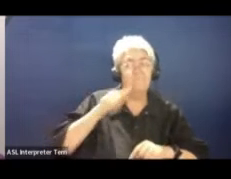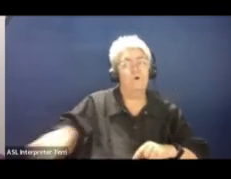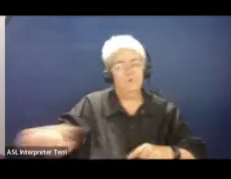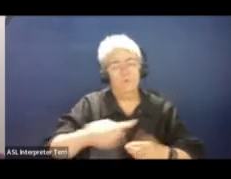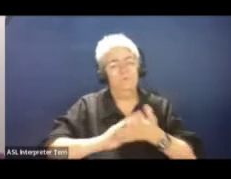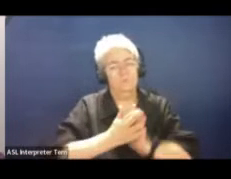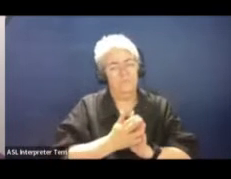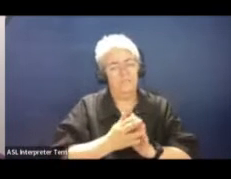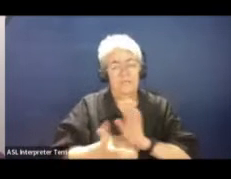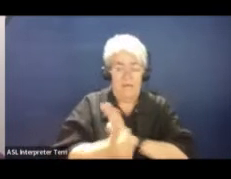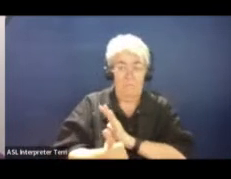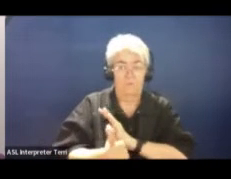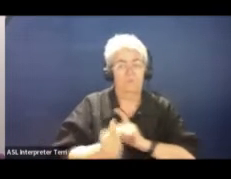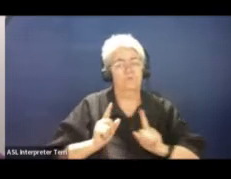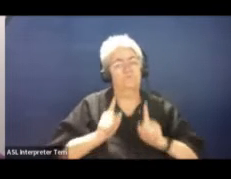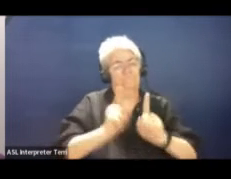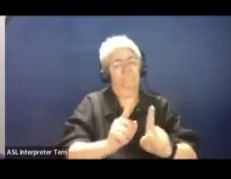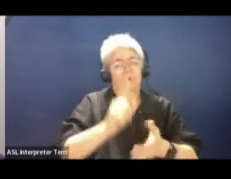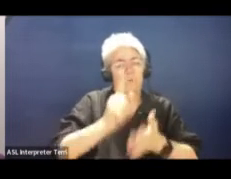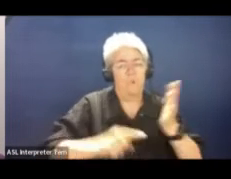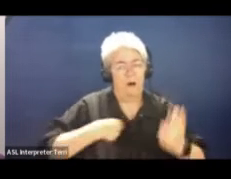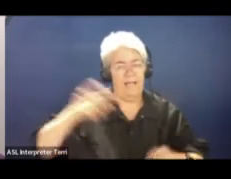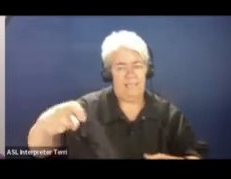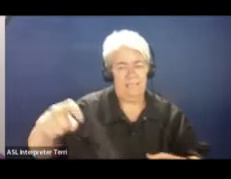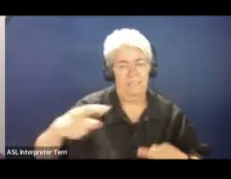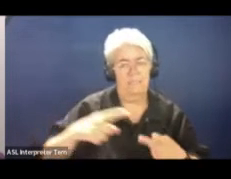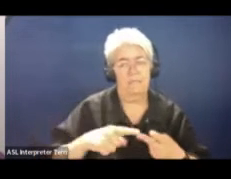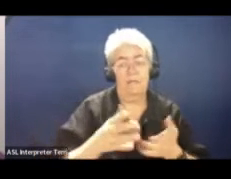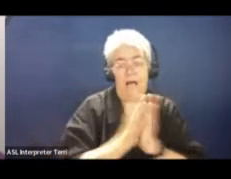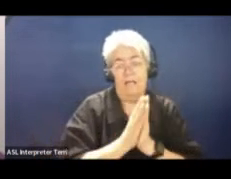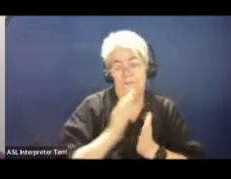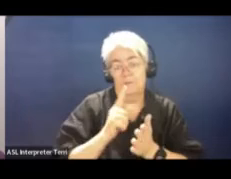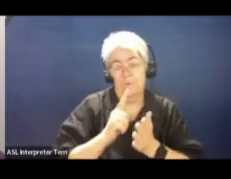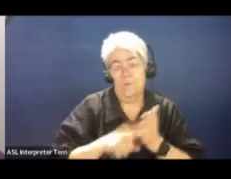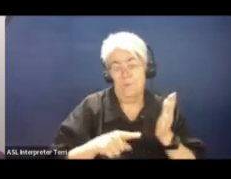able to explain our needs and ask for the help that we we believe that we need and want.